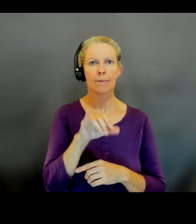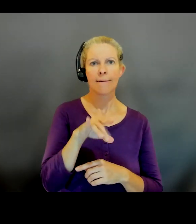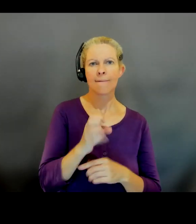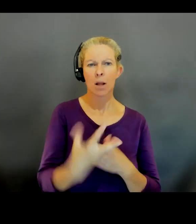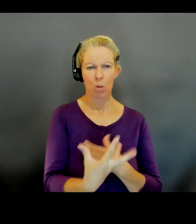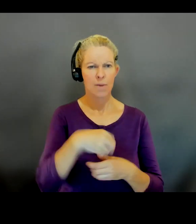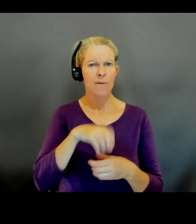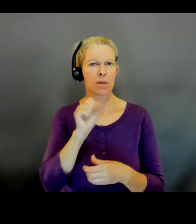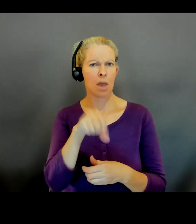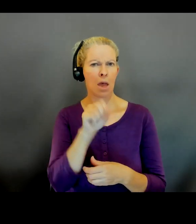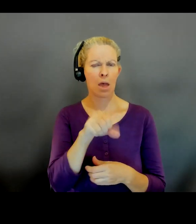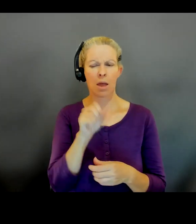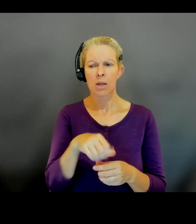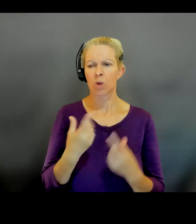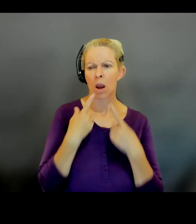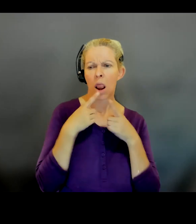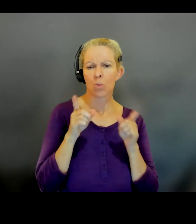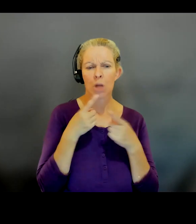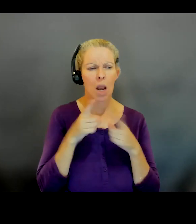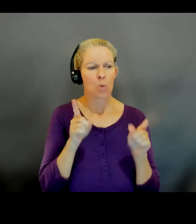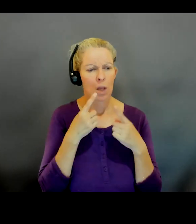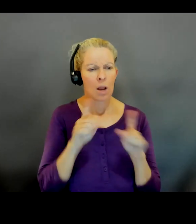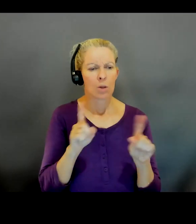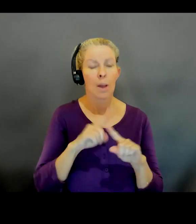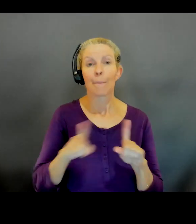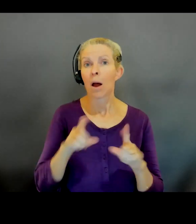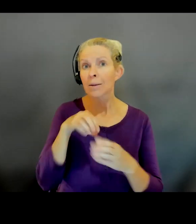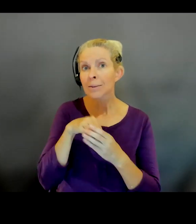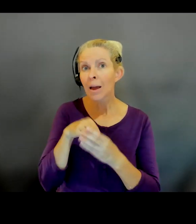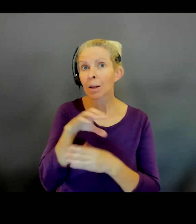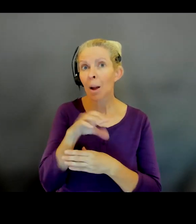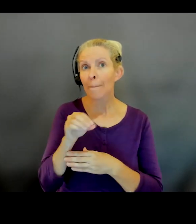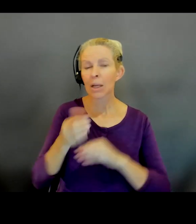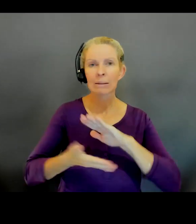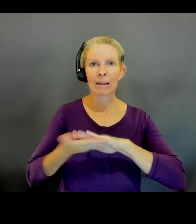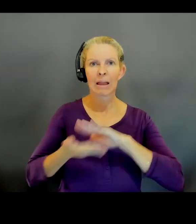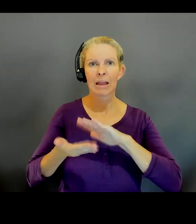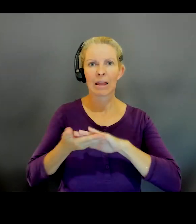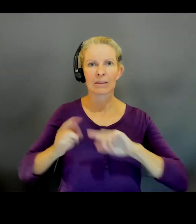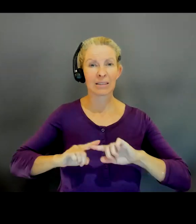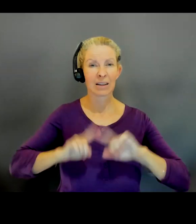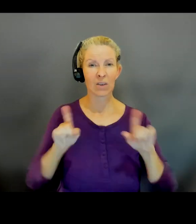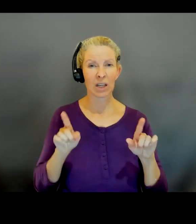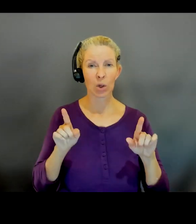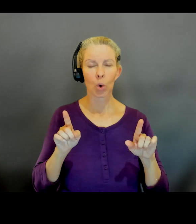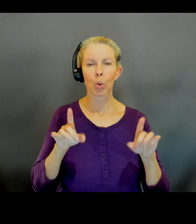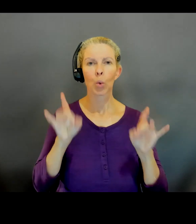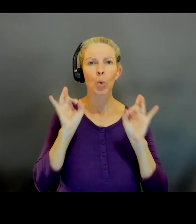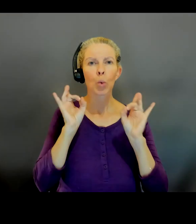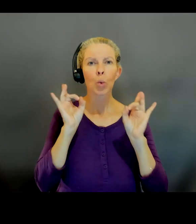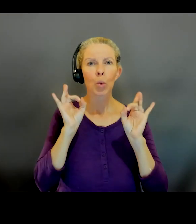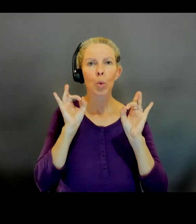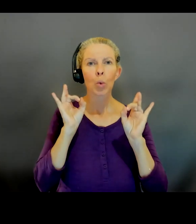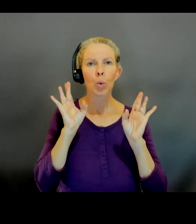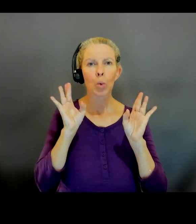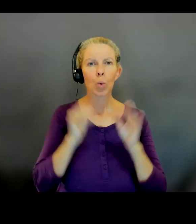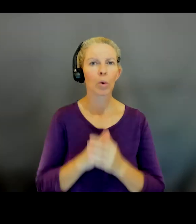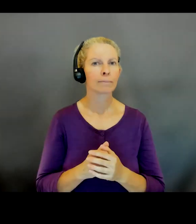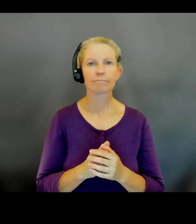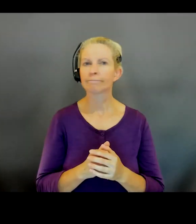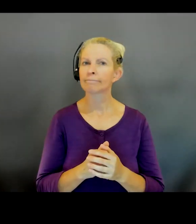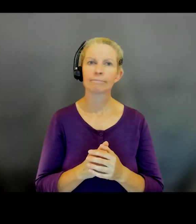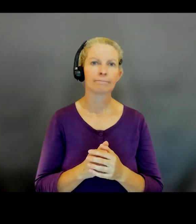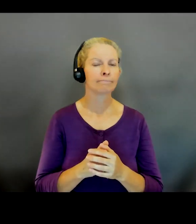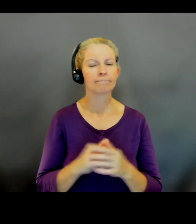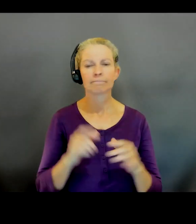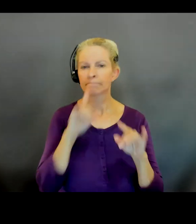internal practices don't support that? This is the worst type of hypocrisy. You can do better